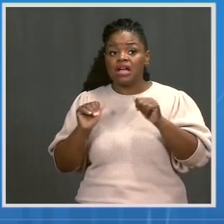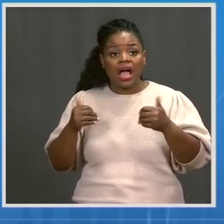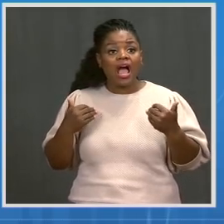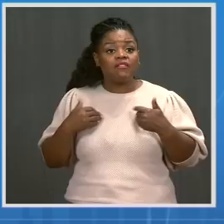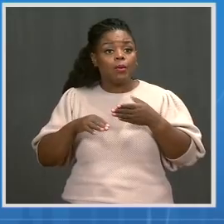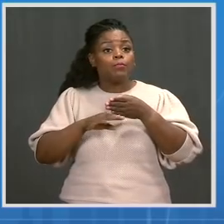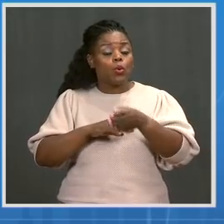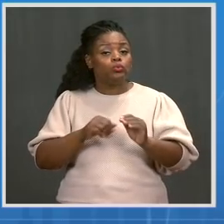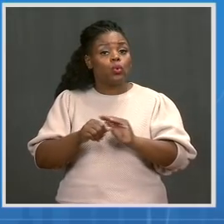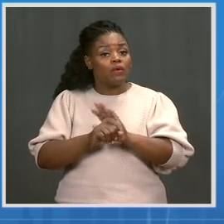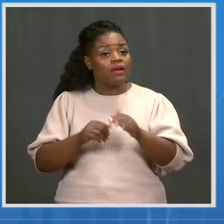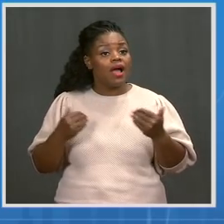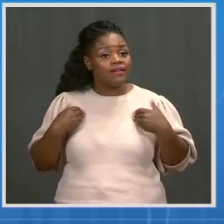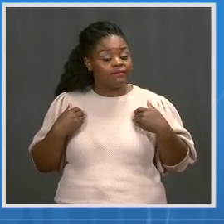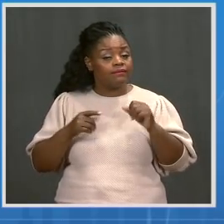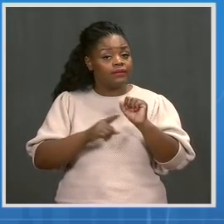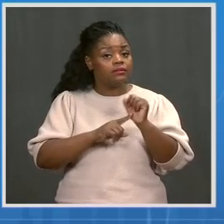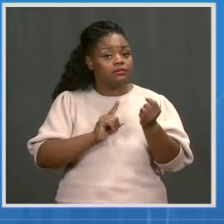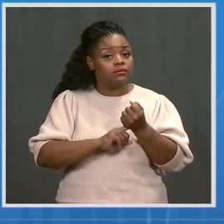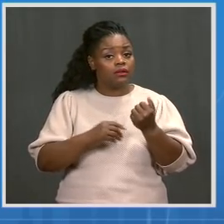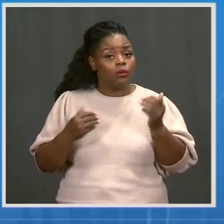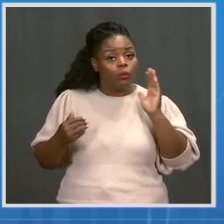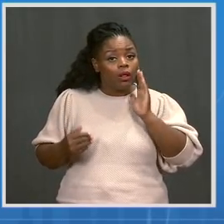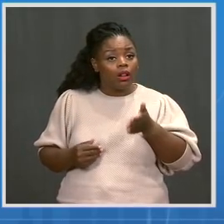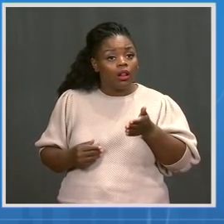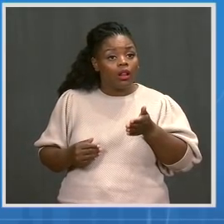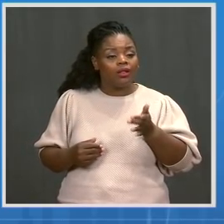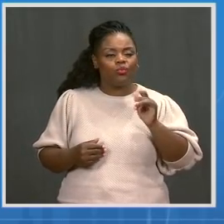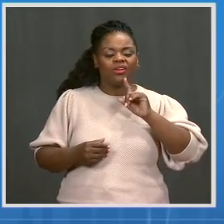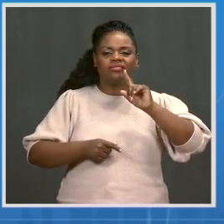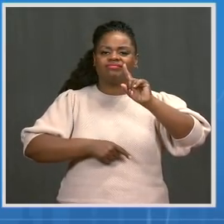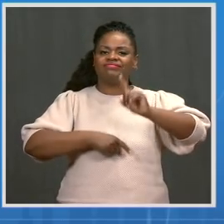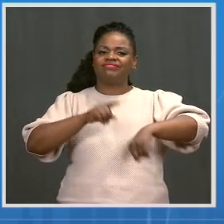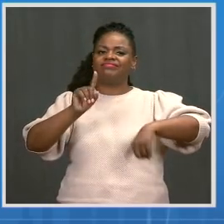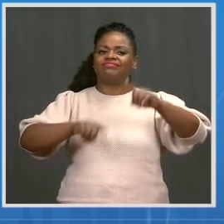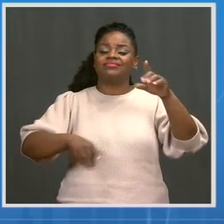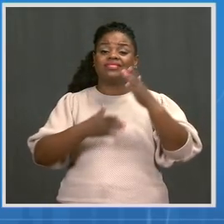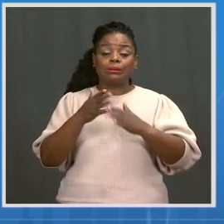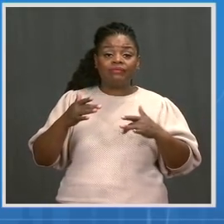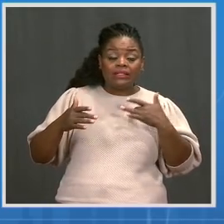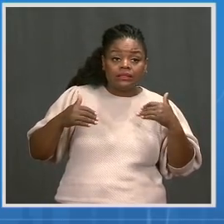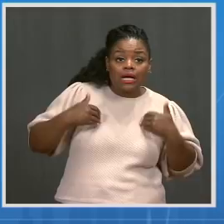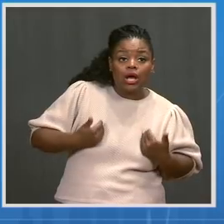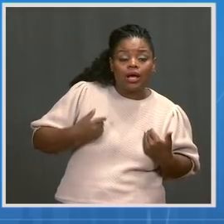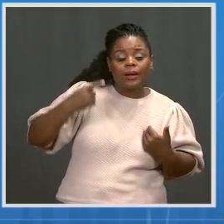Symptoms may vary and may include fatigue, brain fog, headache, loss of smell or taste,